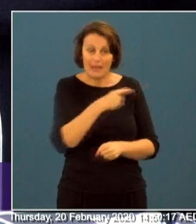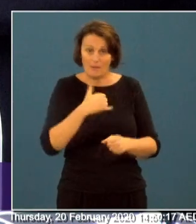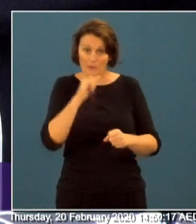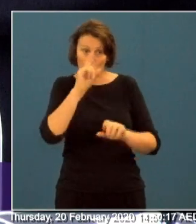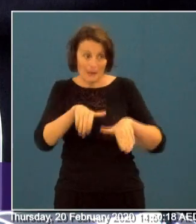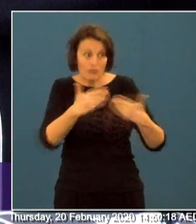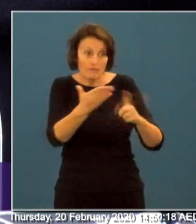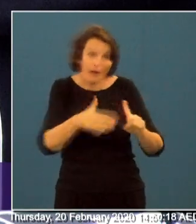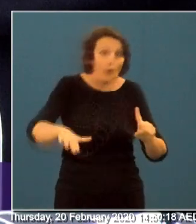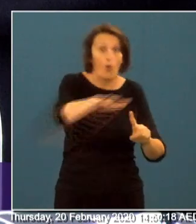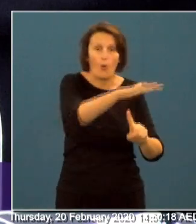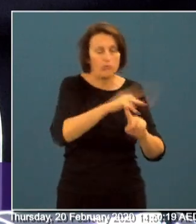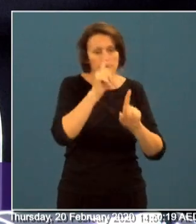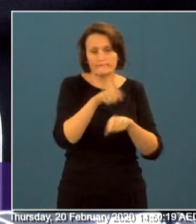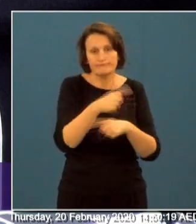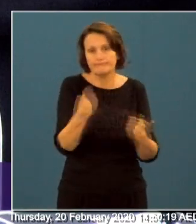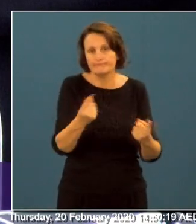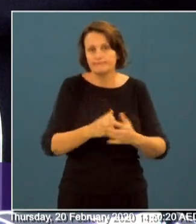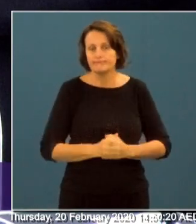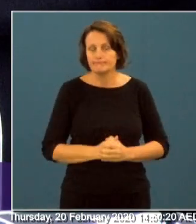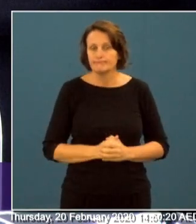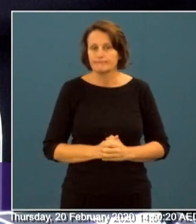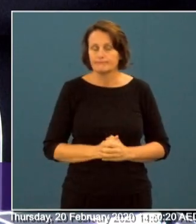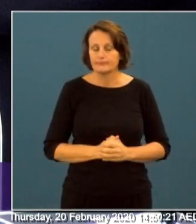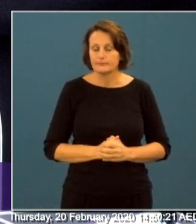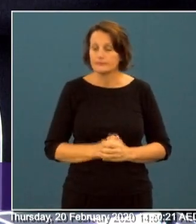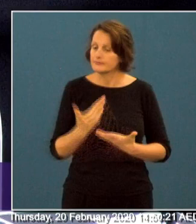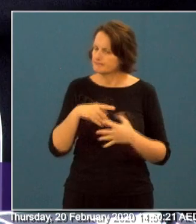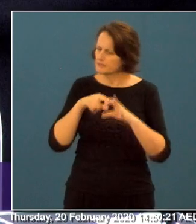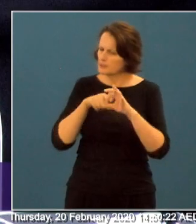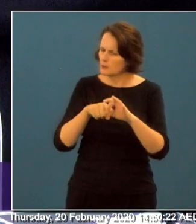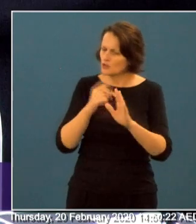And is the idea that the multidisciplinary team will form part